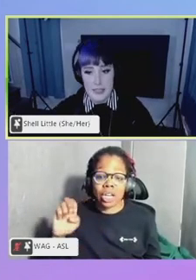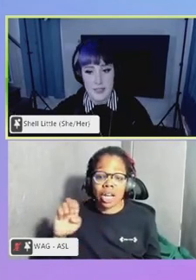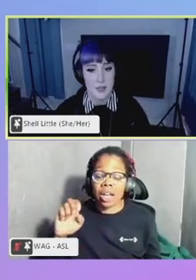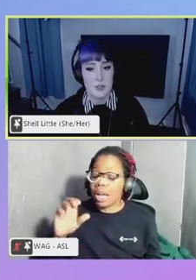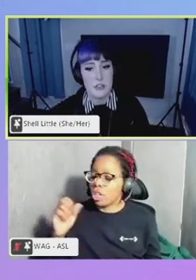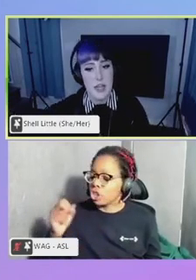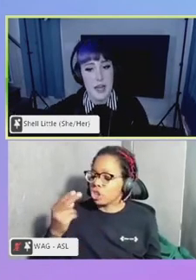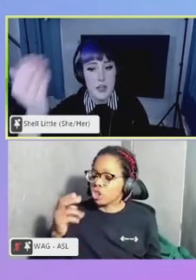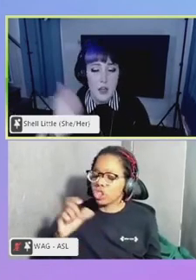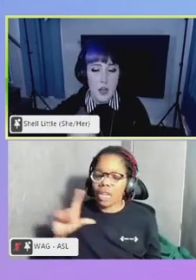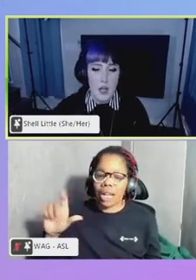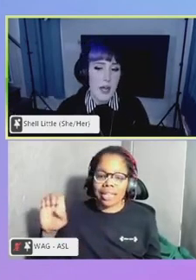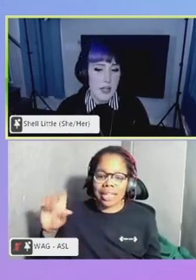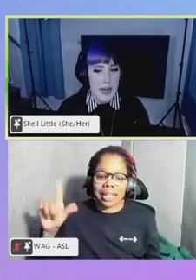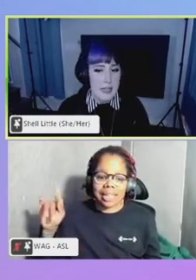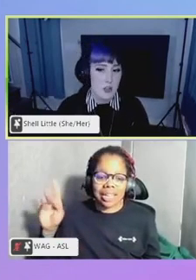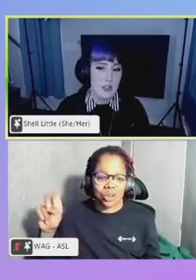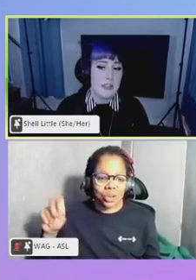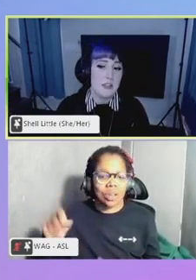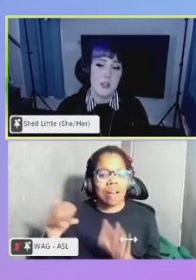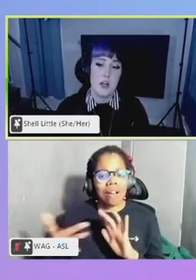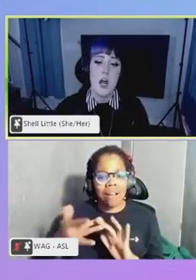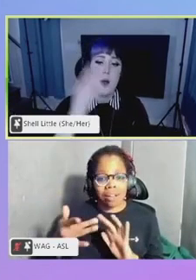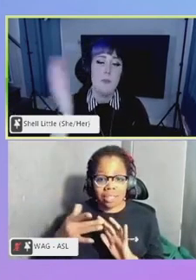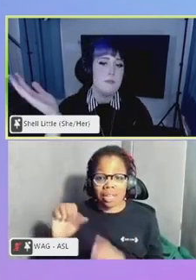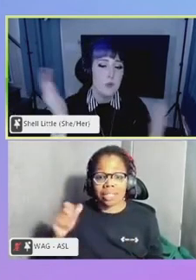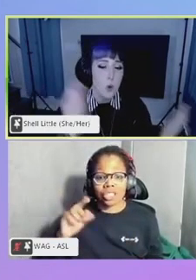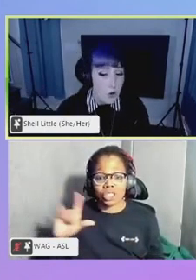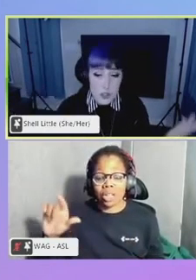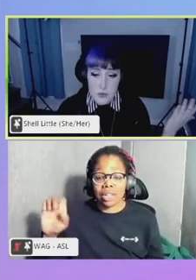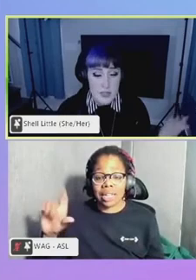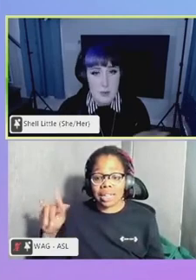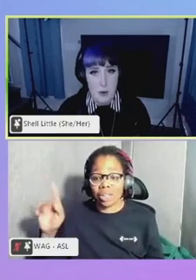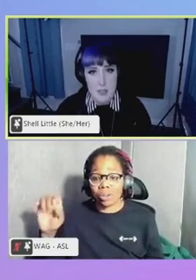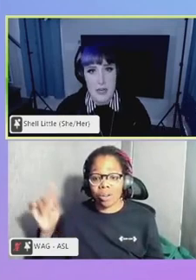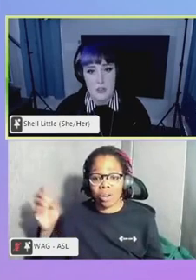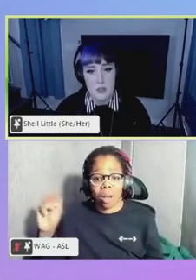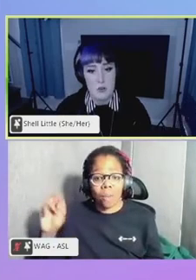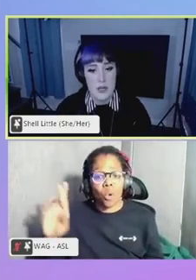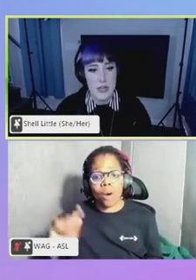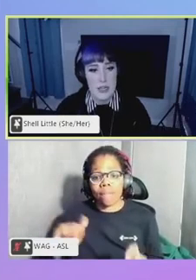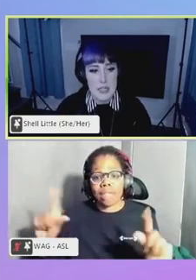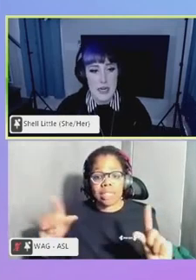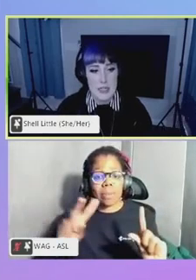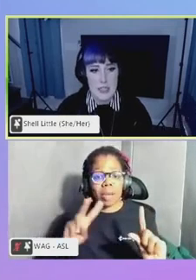I can inform you when I get around to finishing my classes.